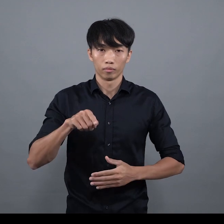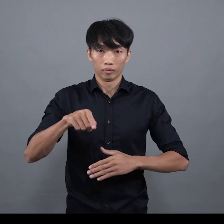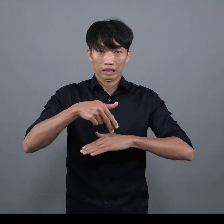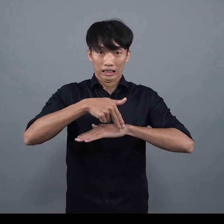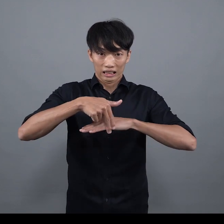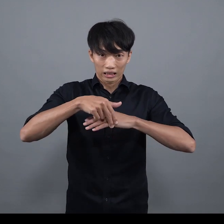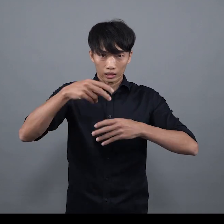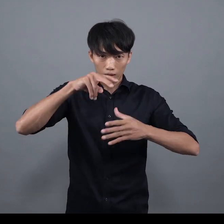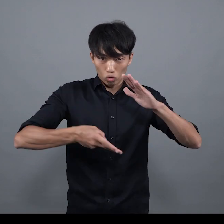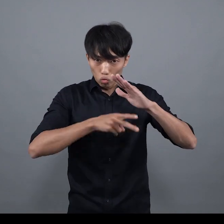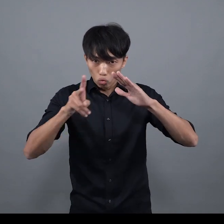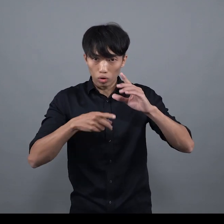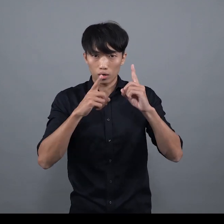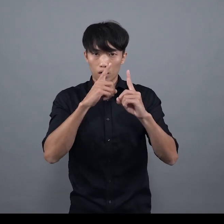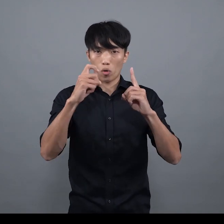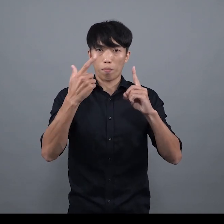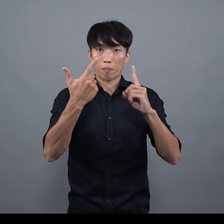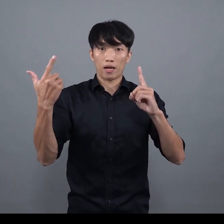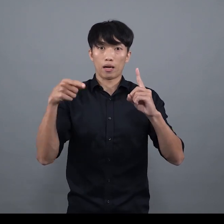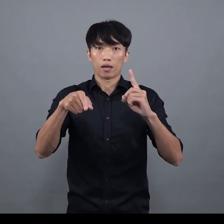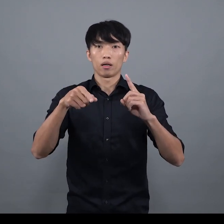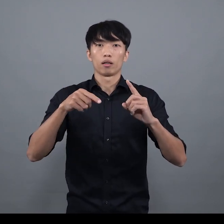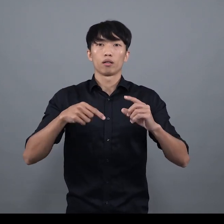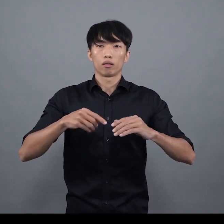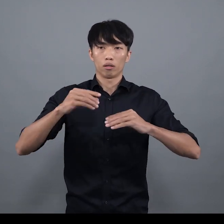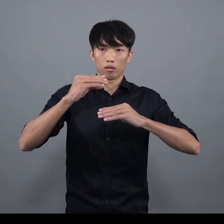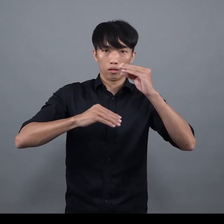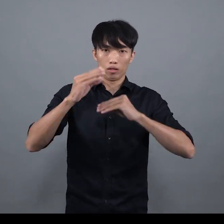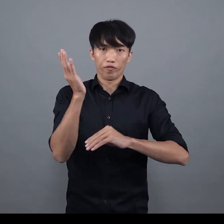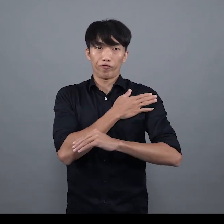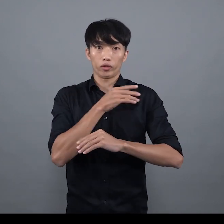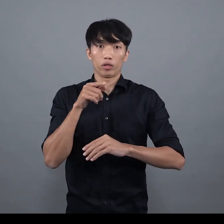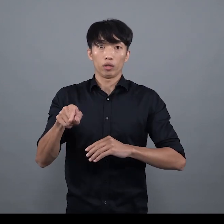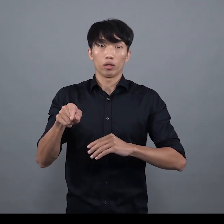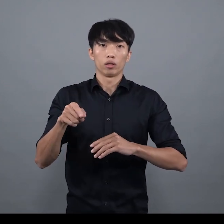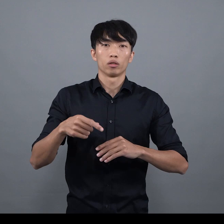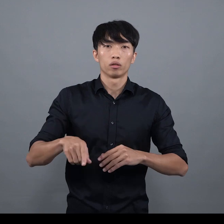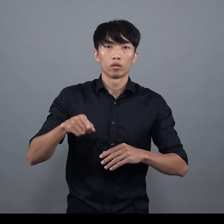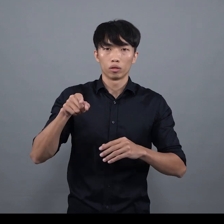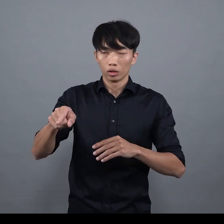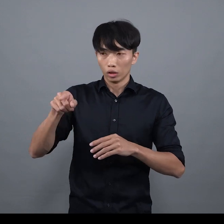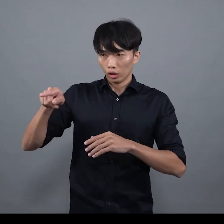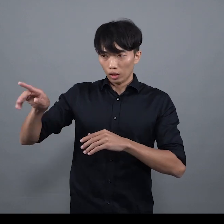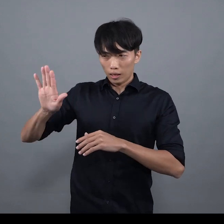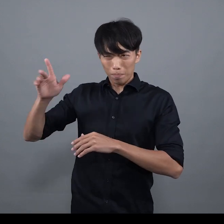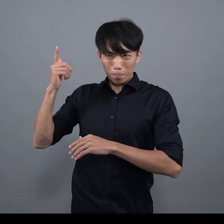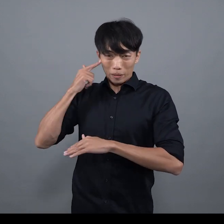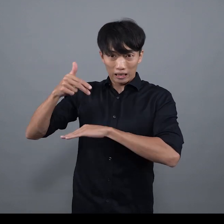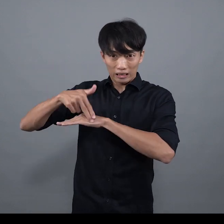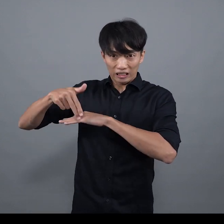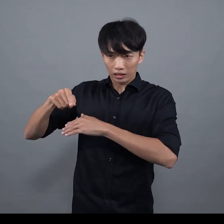IKKO YOKOYAMA： Ishimaru was a contractor who built the sushi bar in 1988 Ishimaru has built and realised